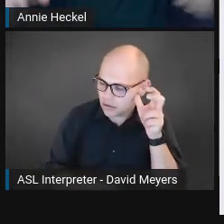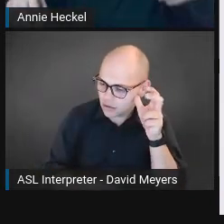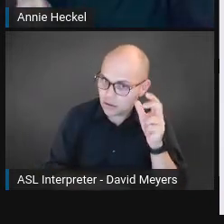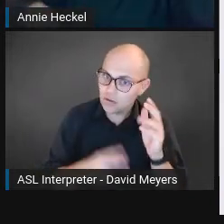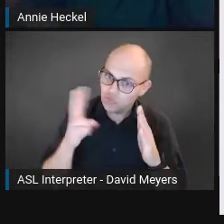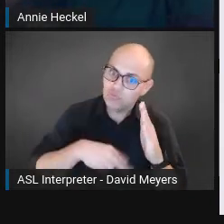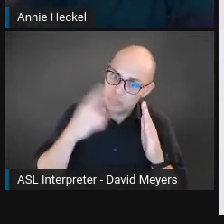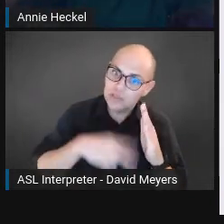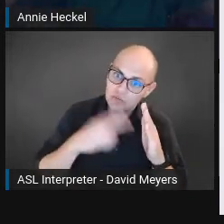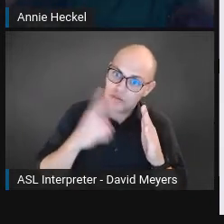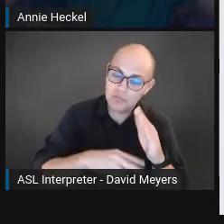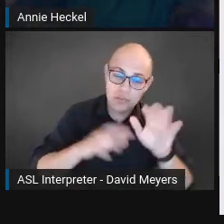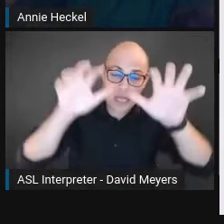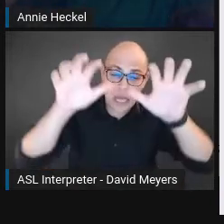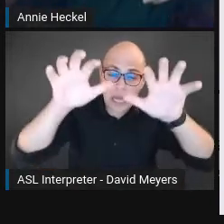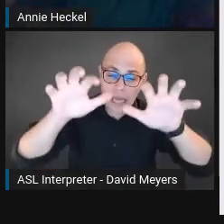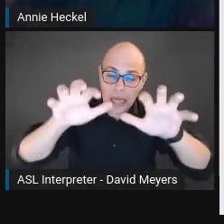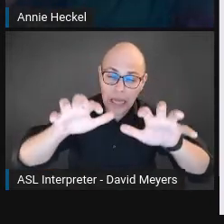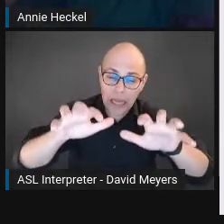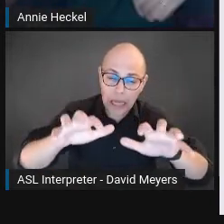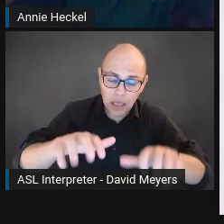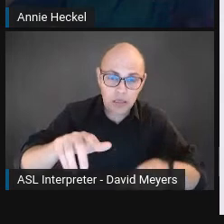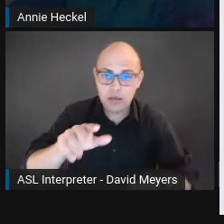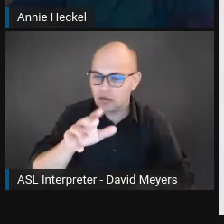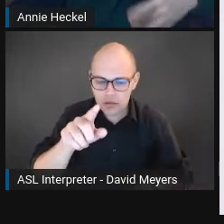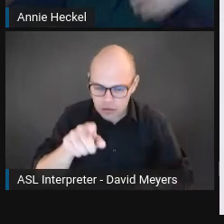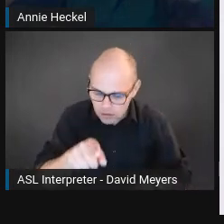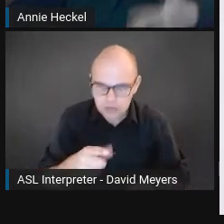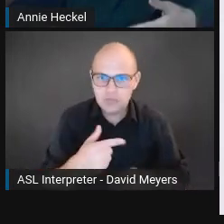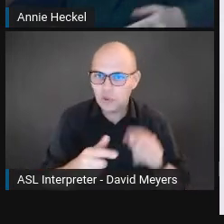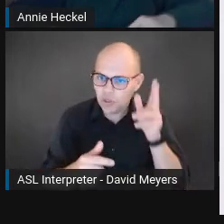instead you're just hearing more and more, and more choices.